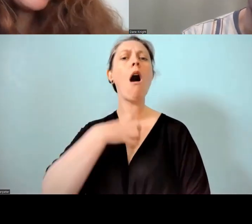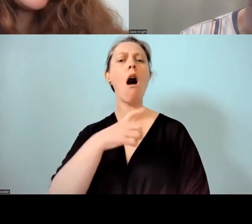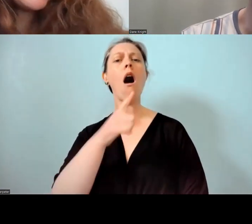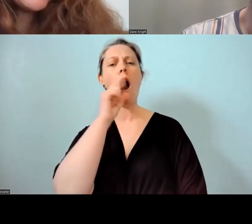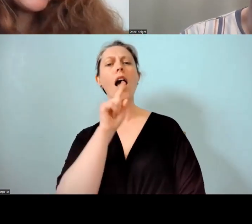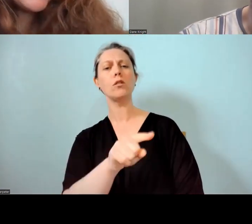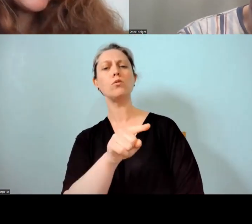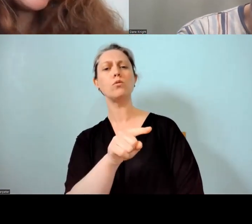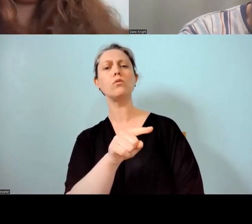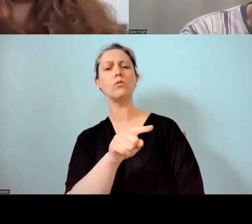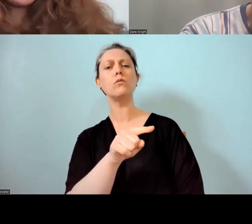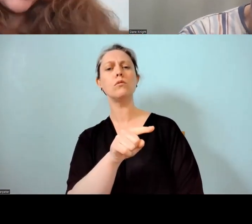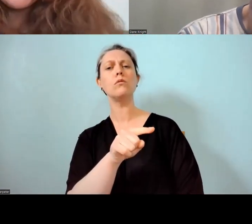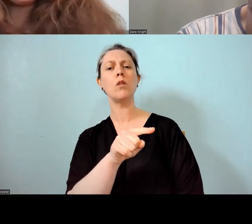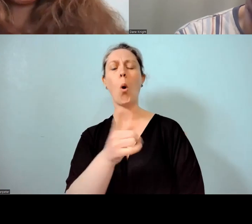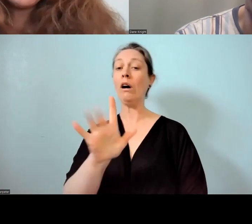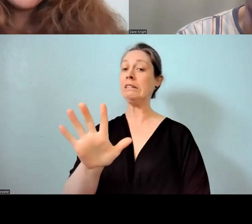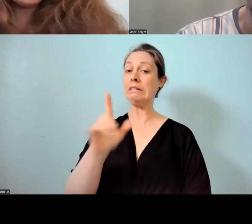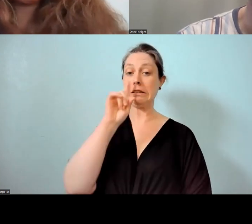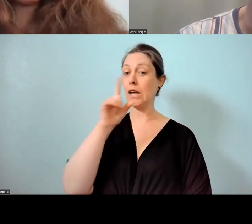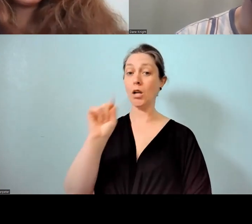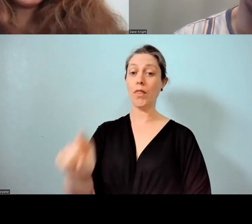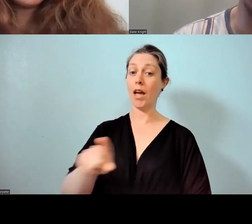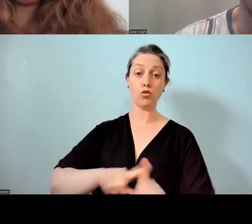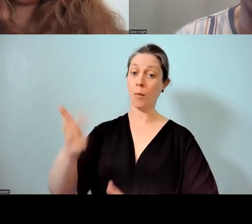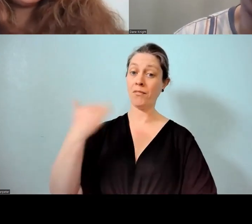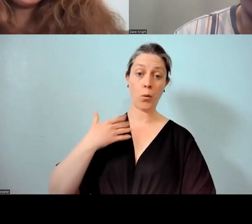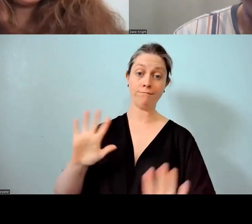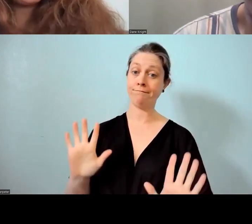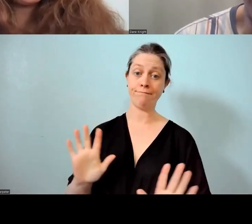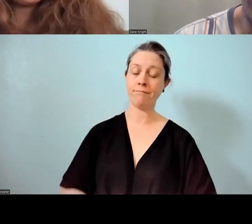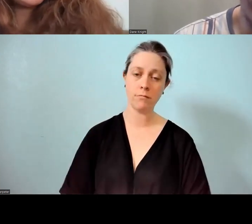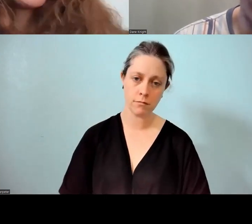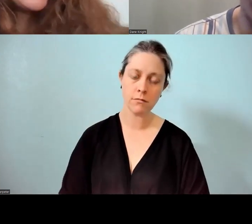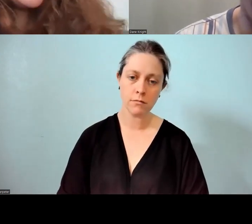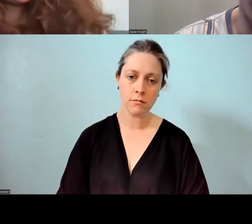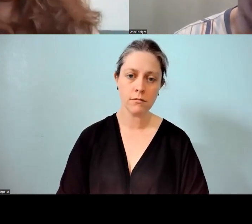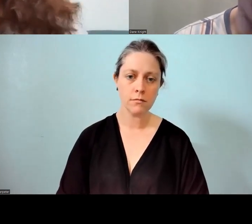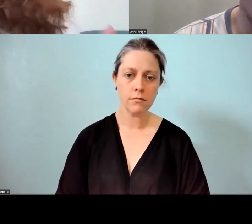Or, "I can't do this 'cause I've tried it before." You know, so. - Absolutely.